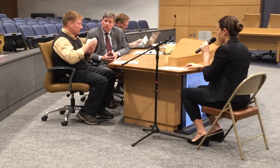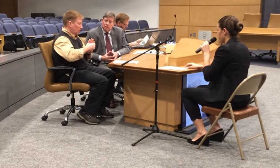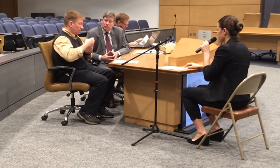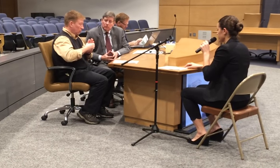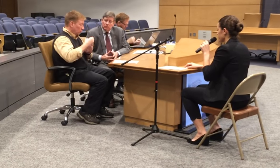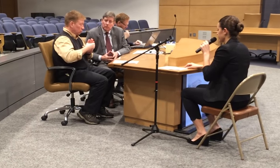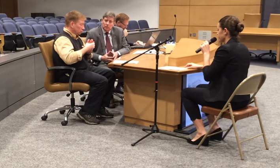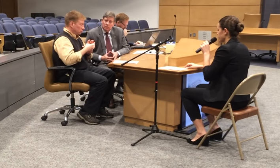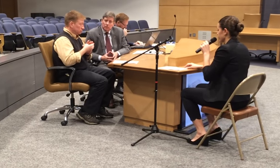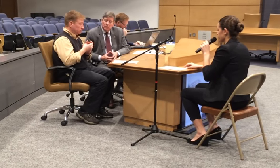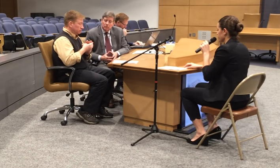It isn’t accessible- there is no elevator.